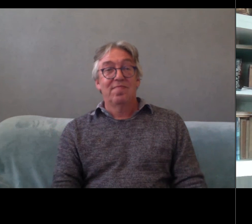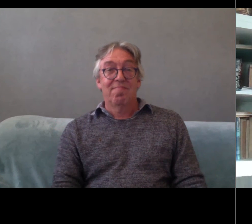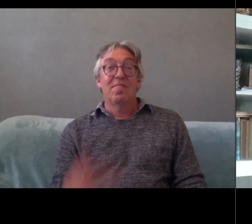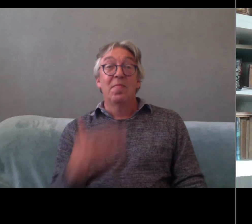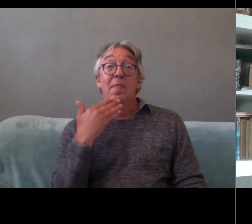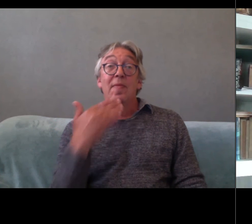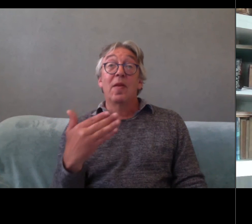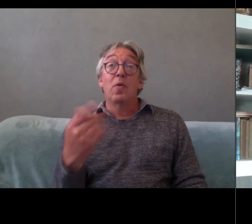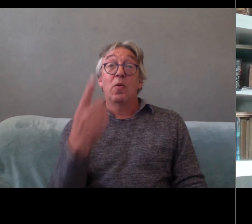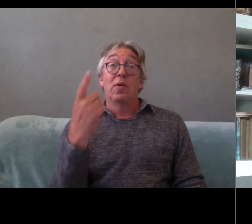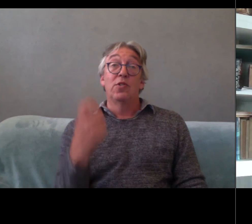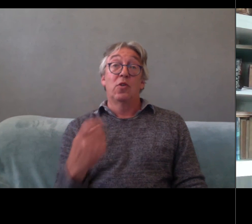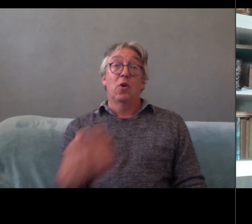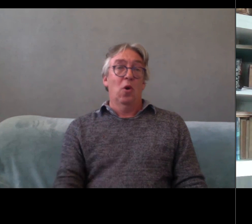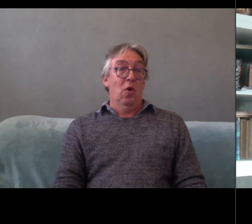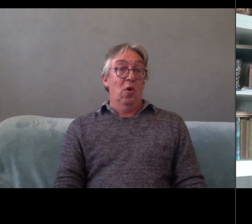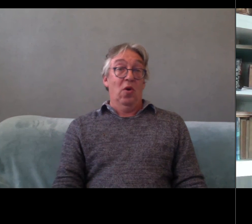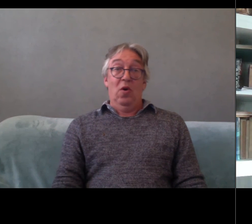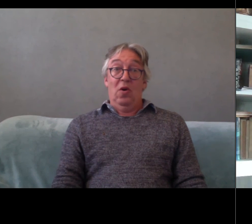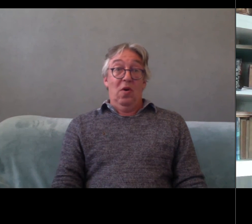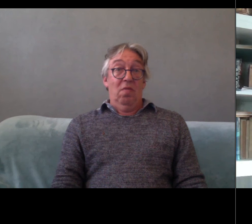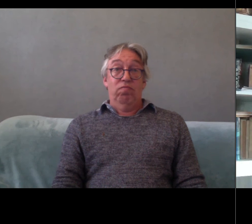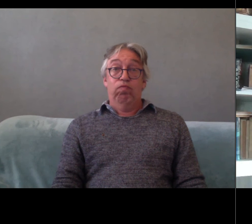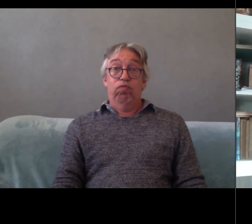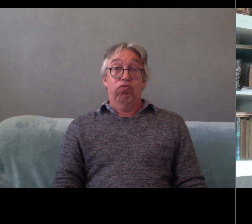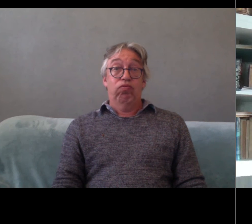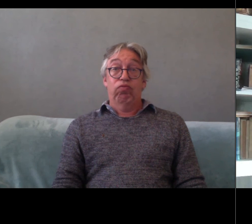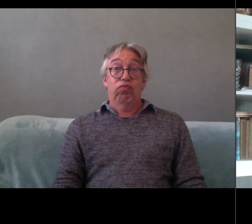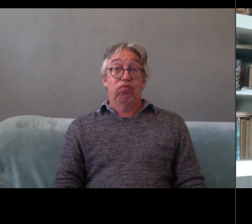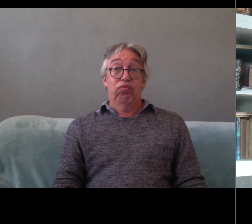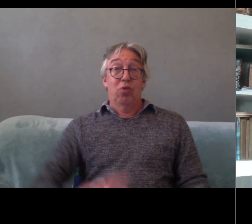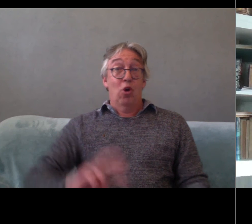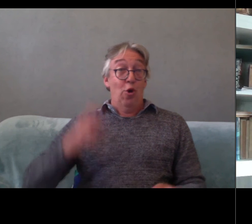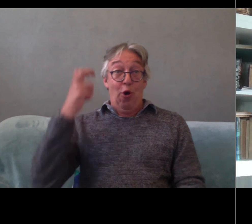It's quite difficult to prioritize of all what I've said.